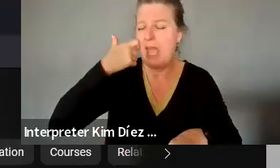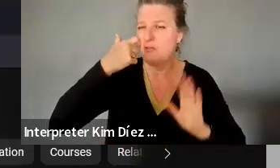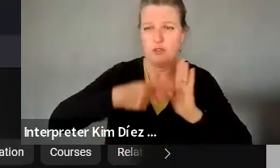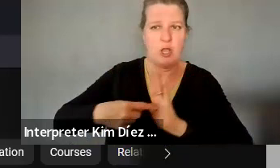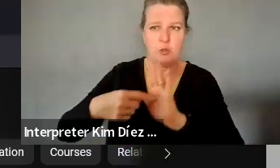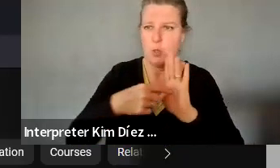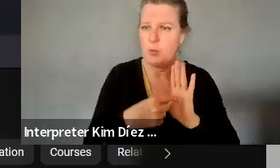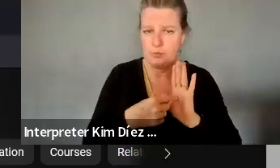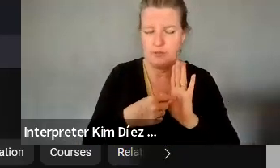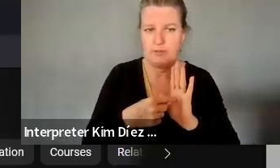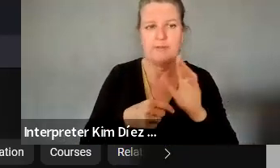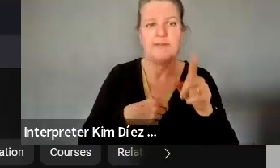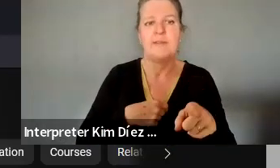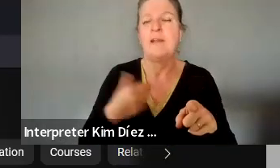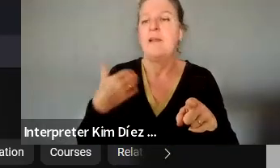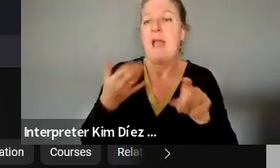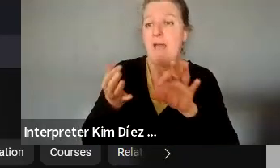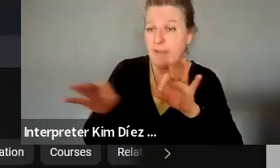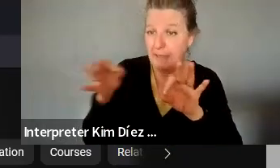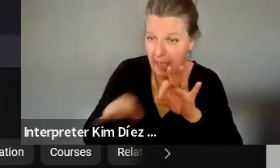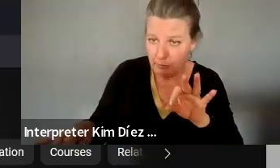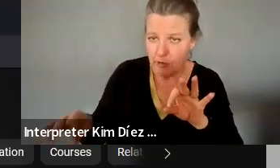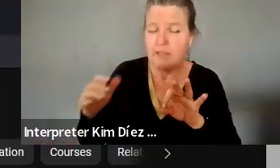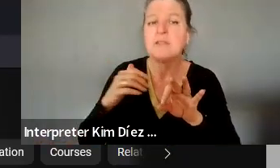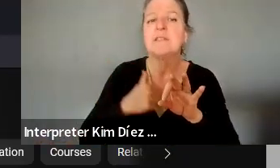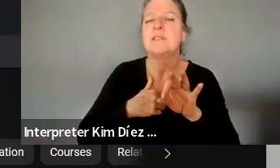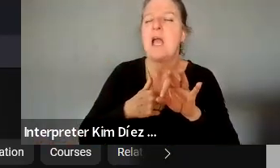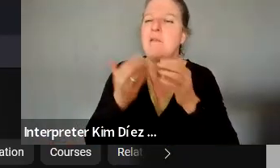It's got captions and it's broken up into little chapters,